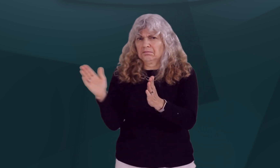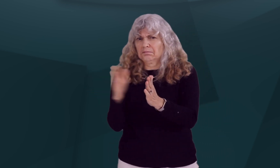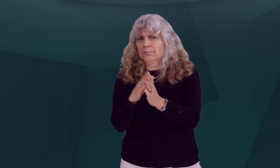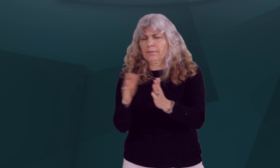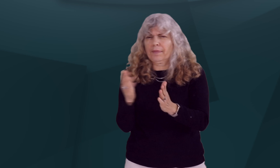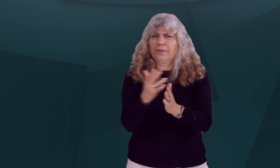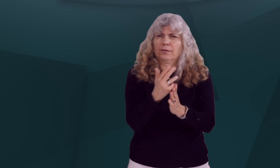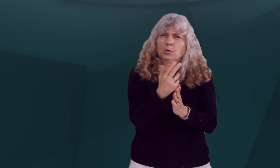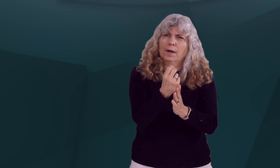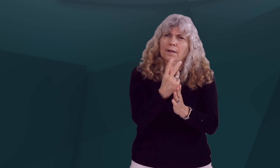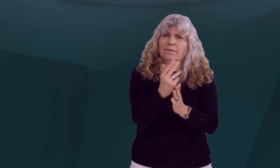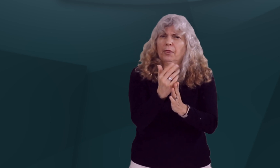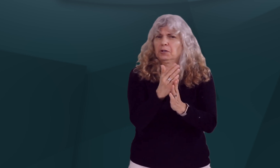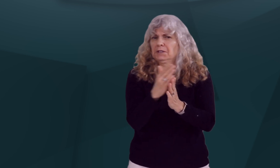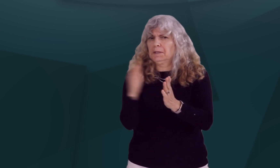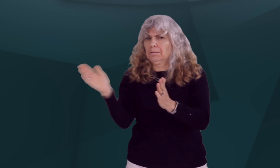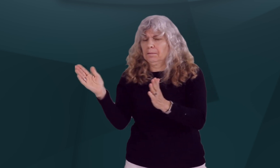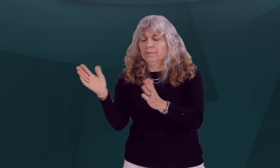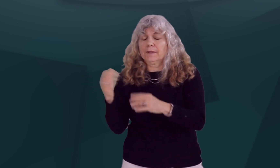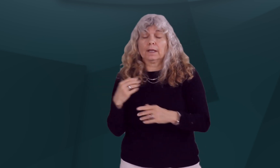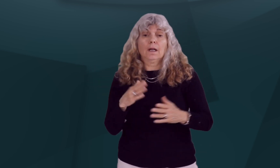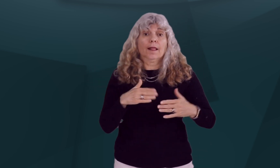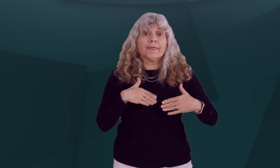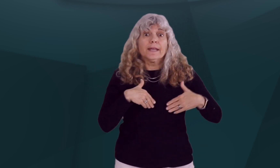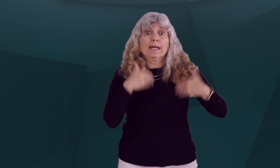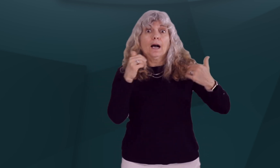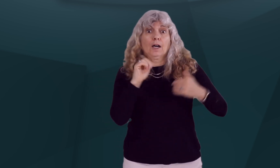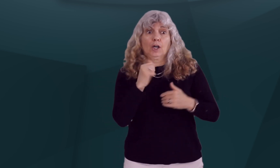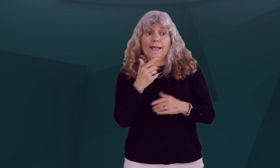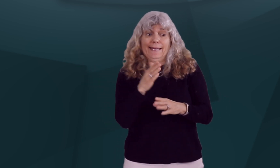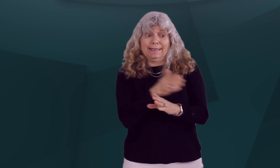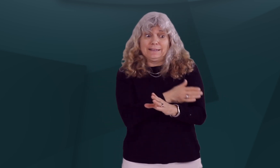let's say from about age twelve or thirteen and on.